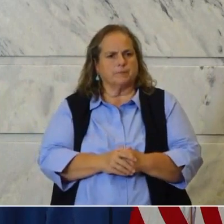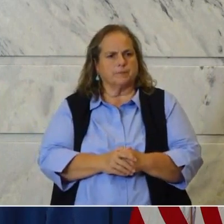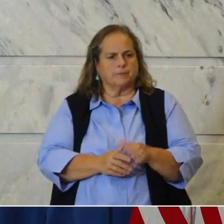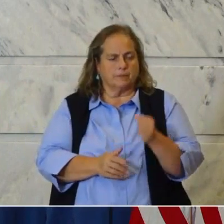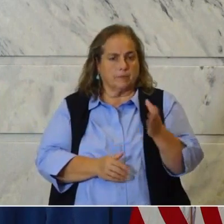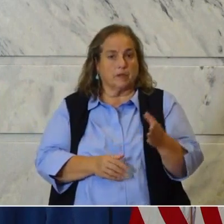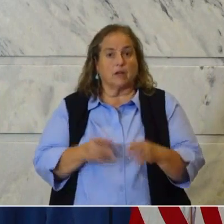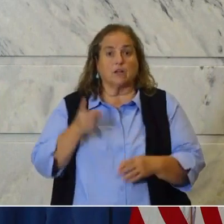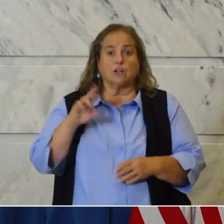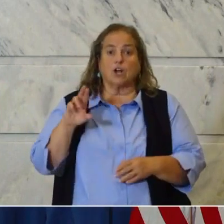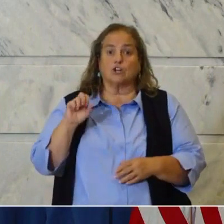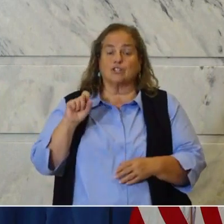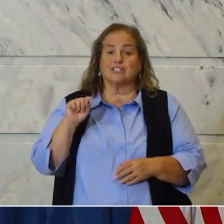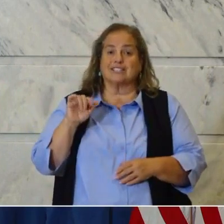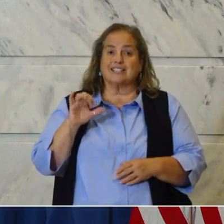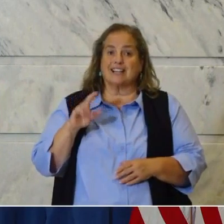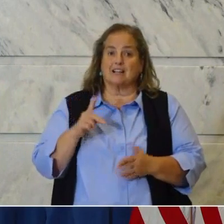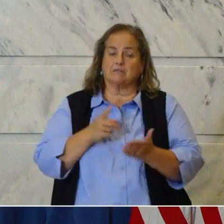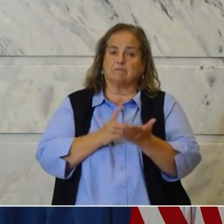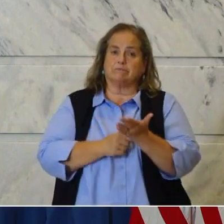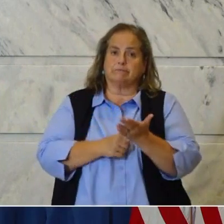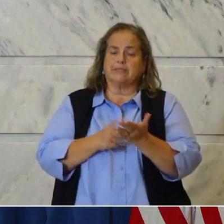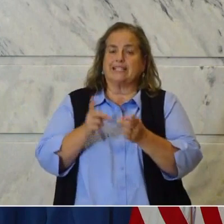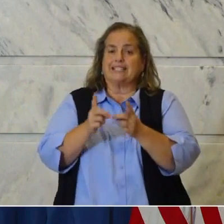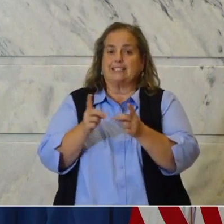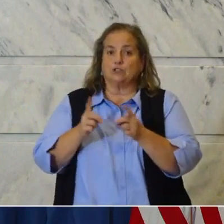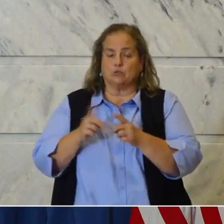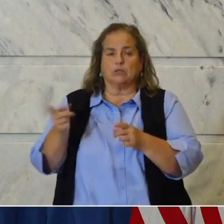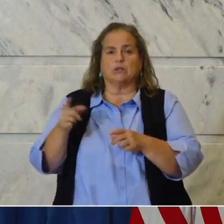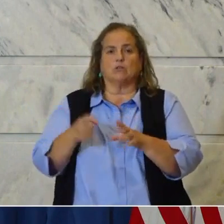District were barred multiple tests, I guess a week for student athletes. Do